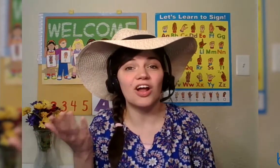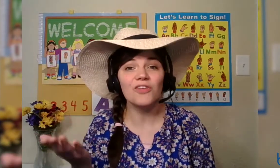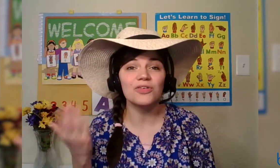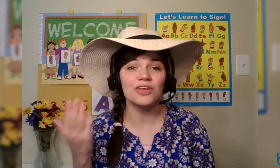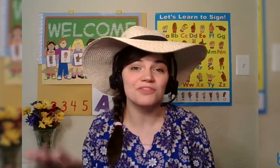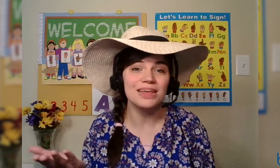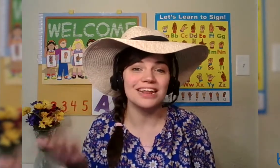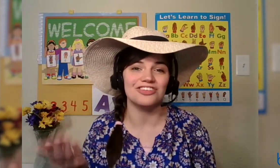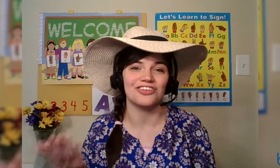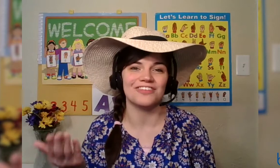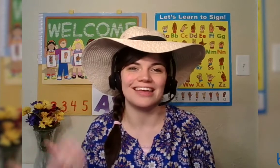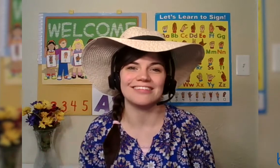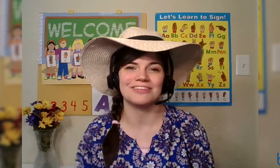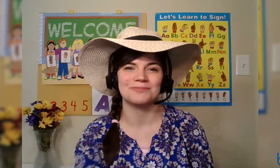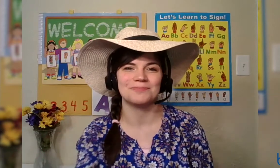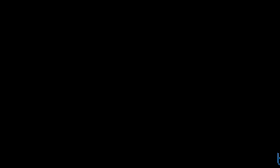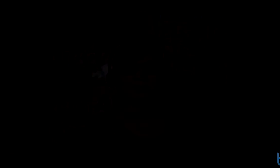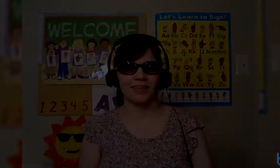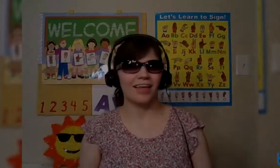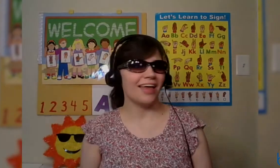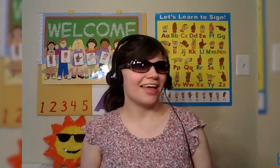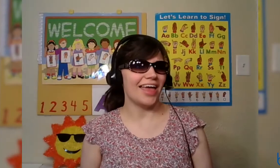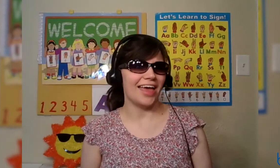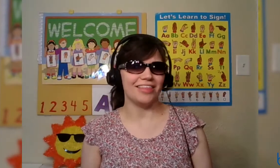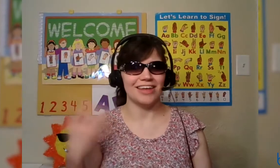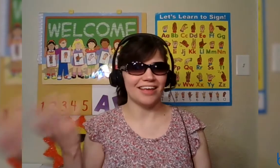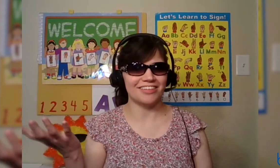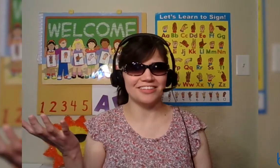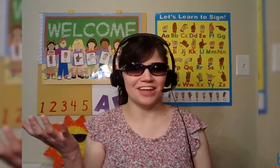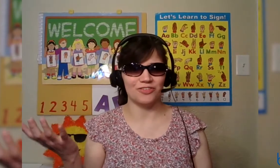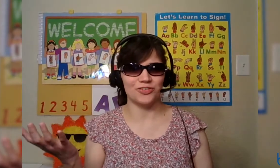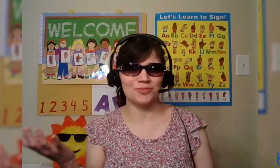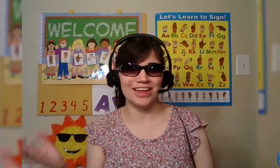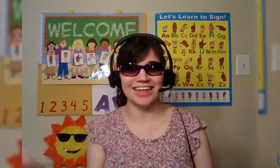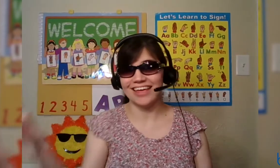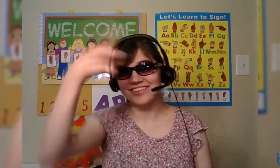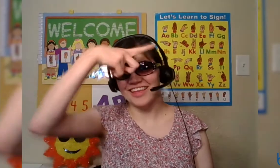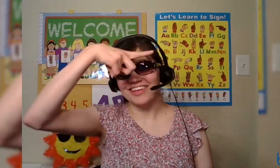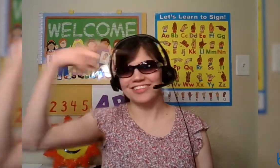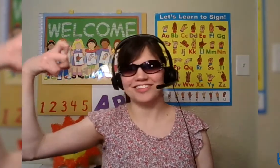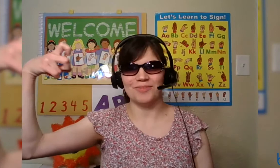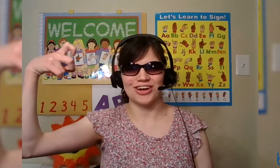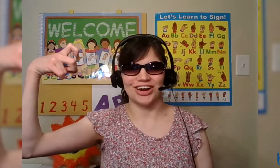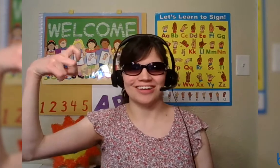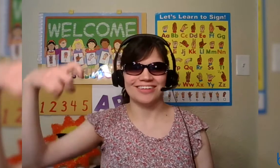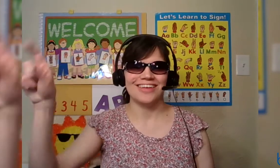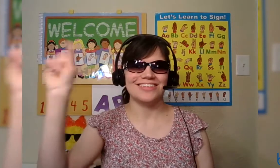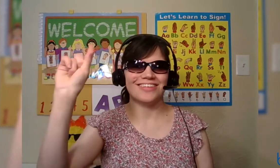also gives meaning to your signs. And the next season after spring is summer. To